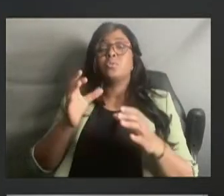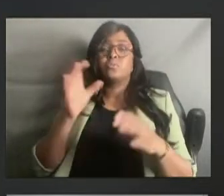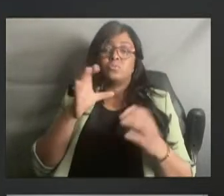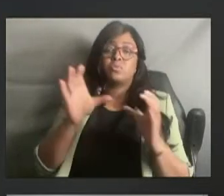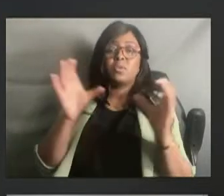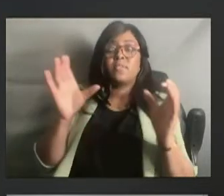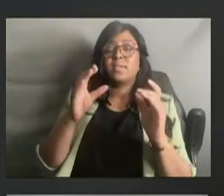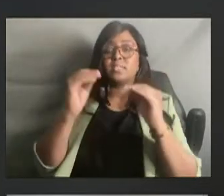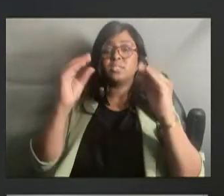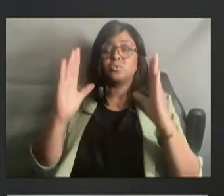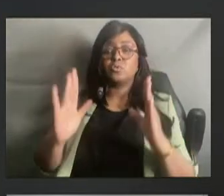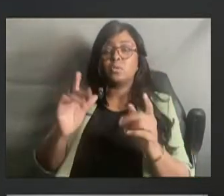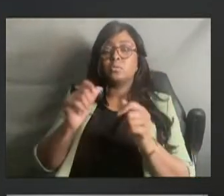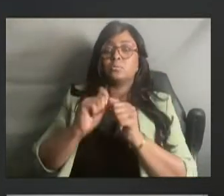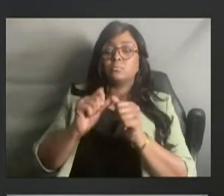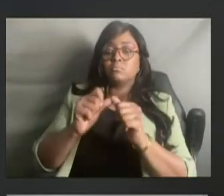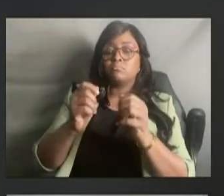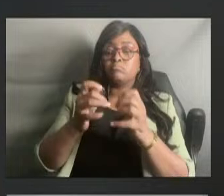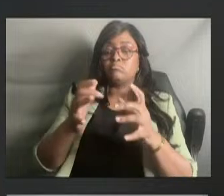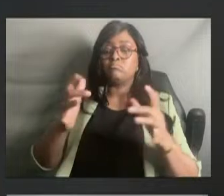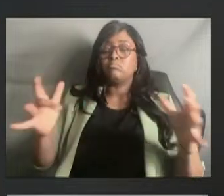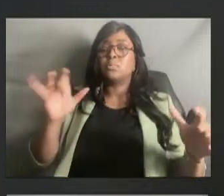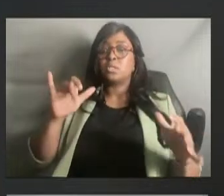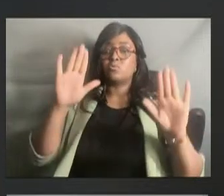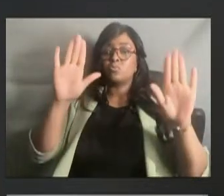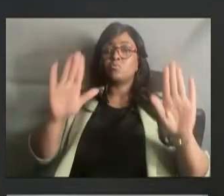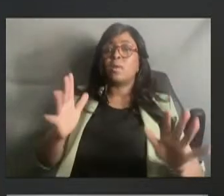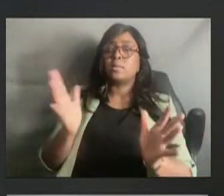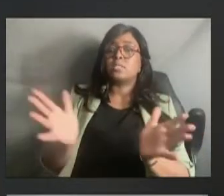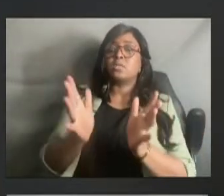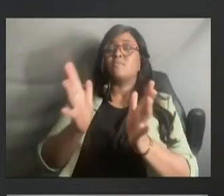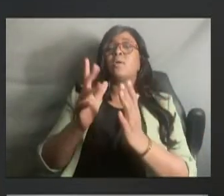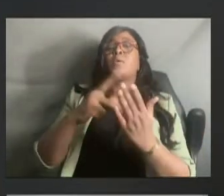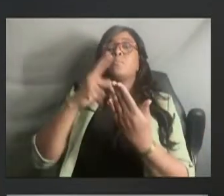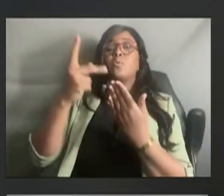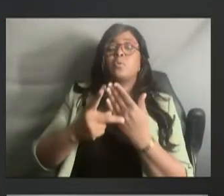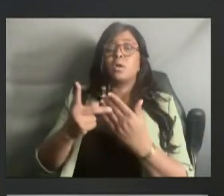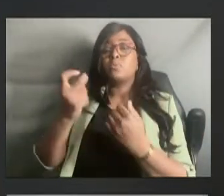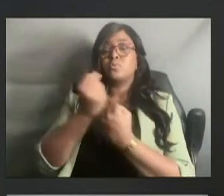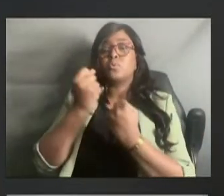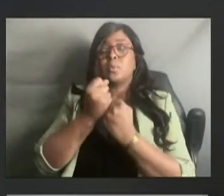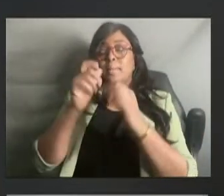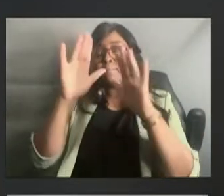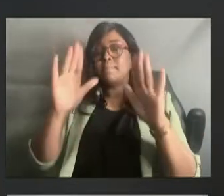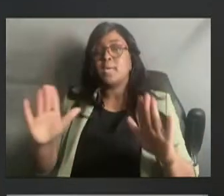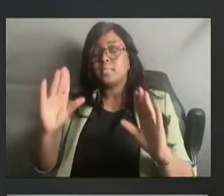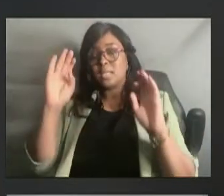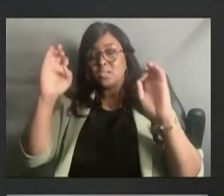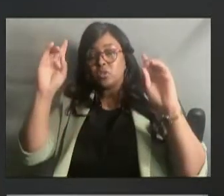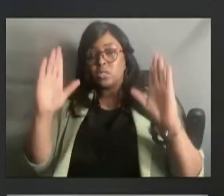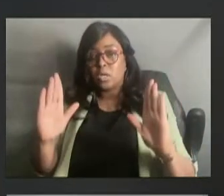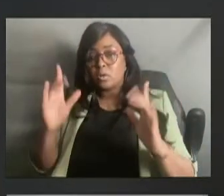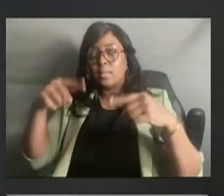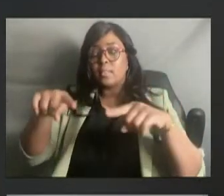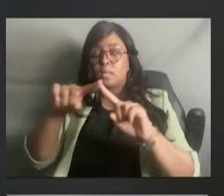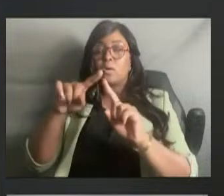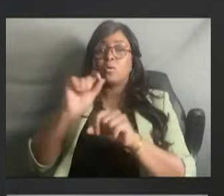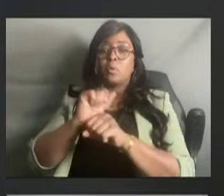to see our our National Board certified teachers continue to grow, as that's a great,